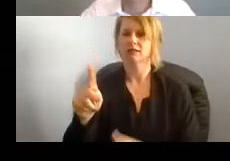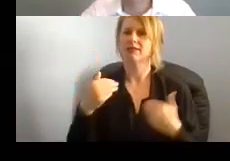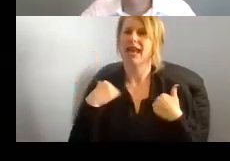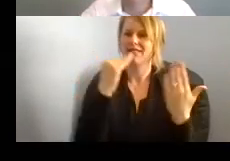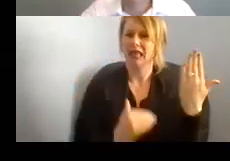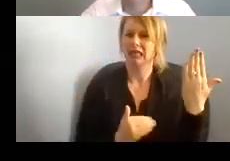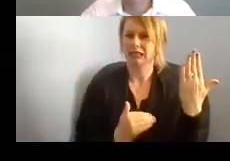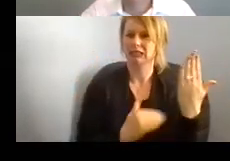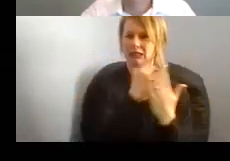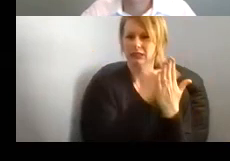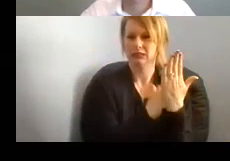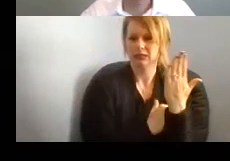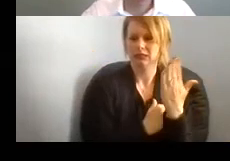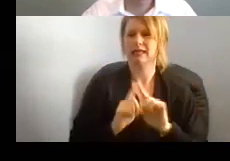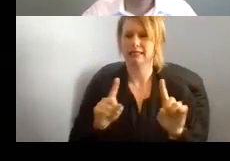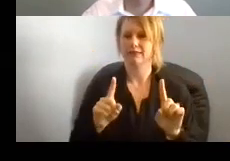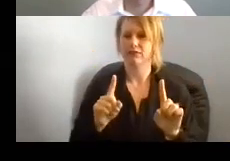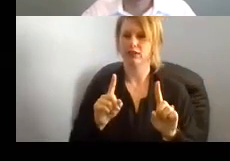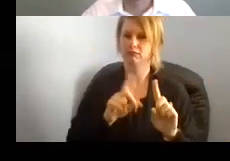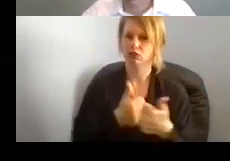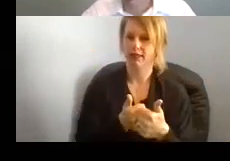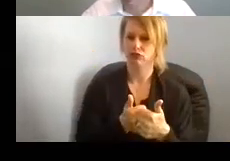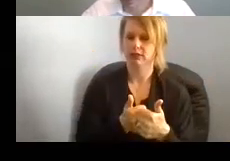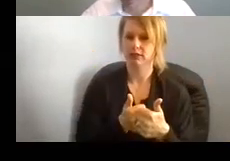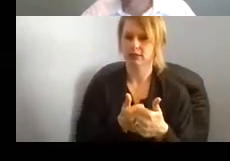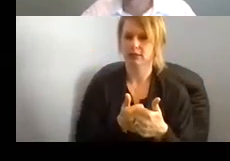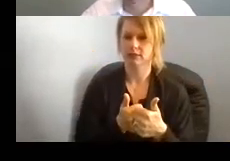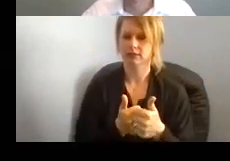of challenges and the – one of the resources is